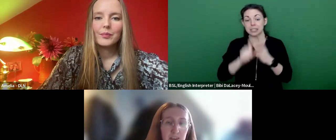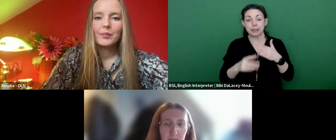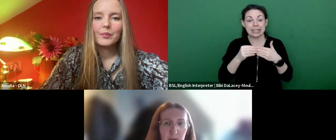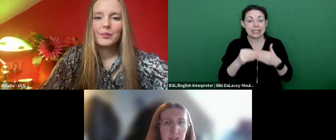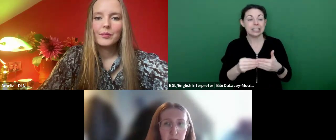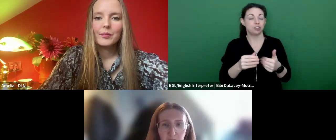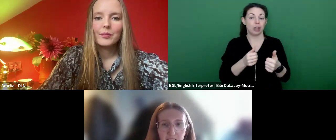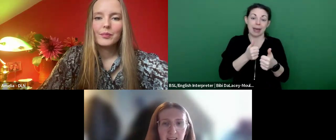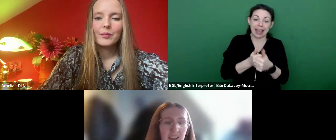we really want you to apply.